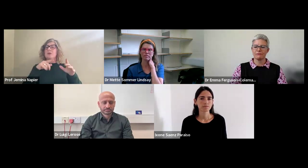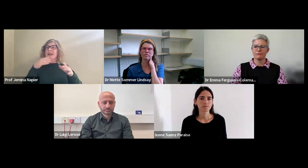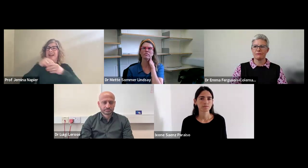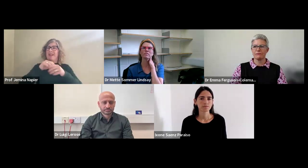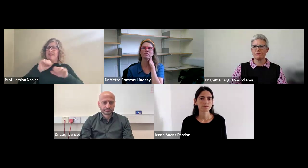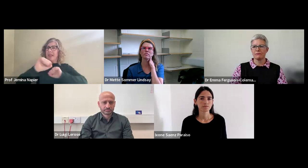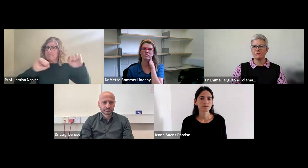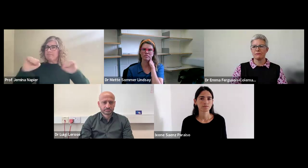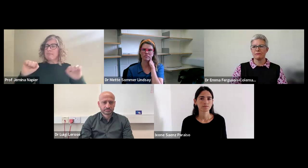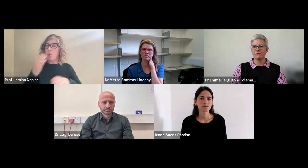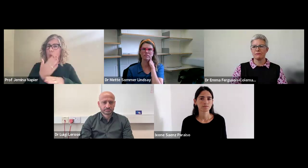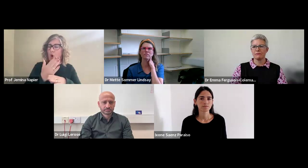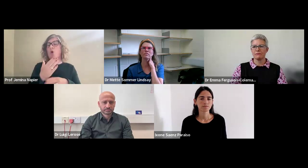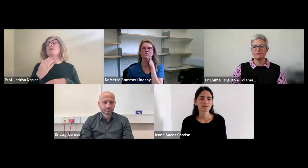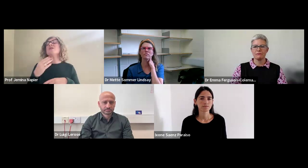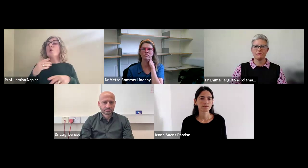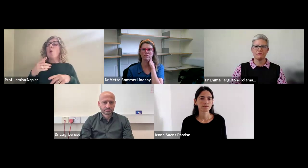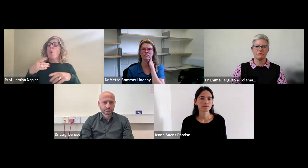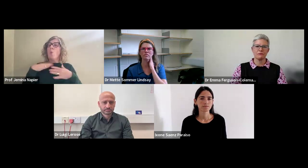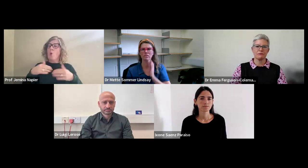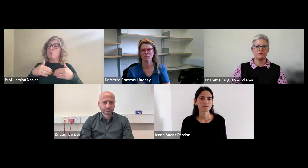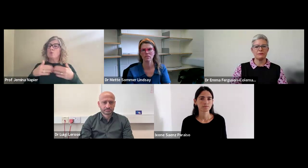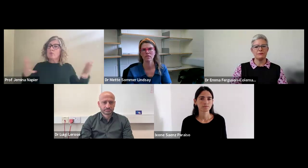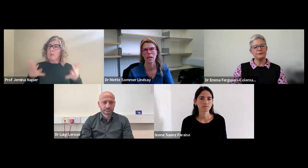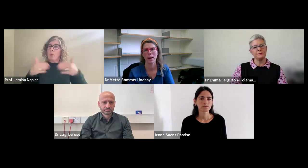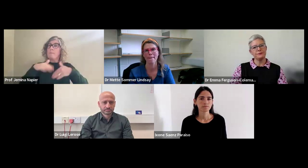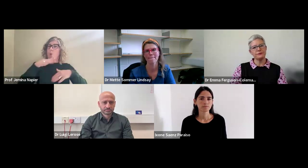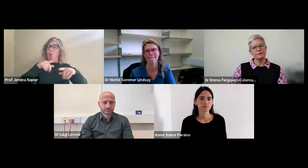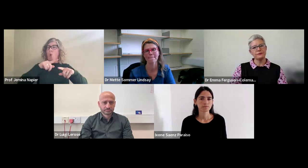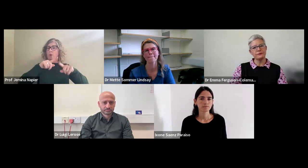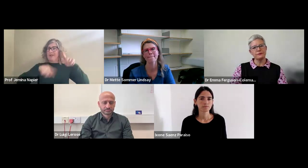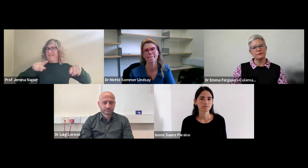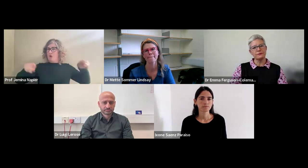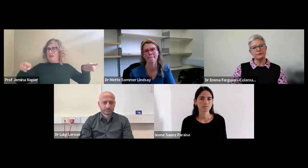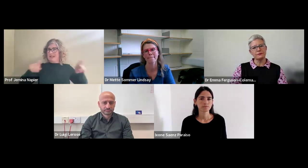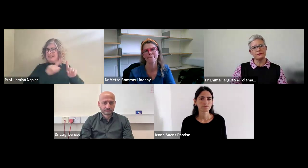feeling marginalized or being marginalized in their workplaces. So we're really seeking to